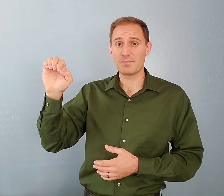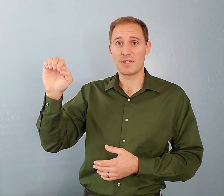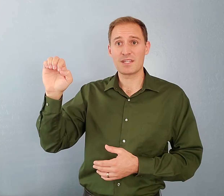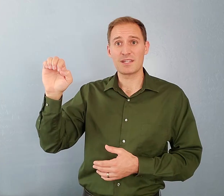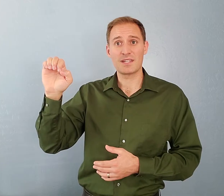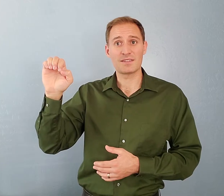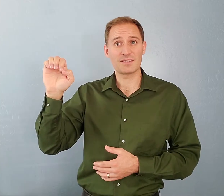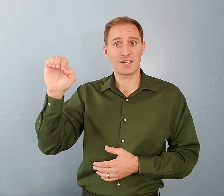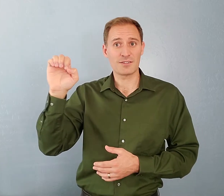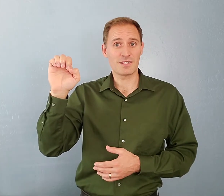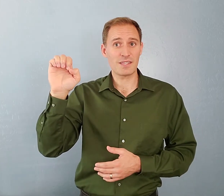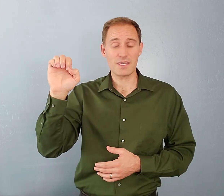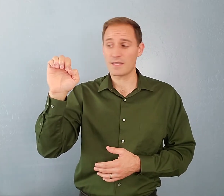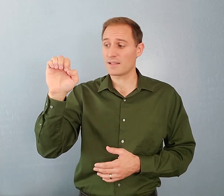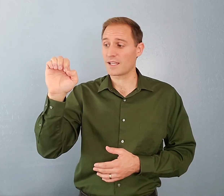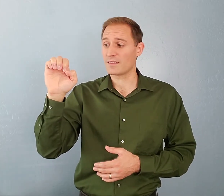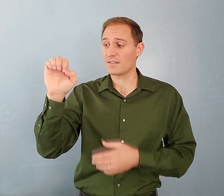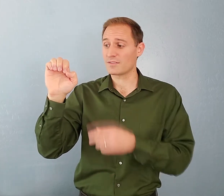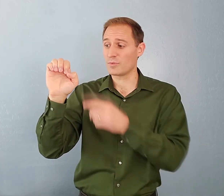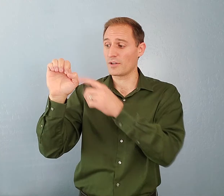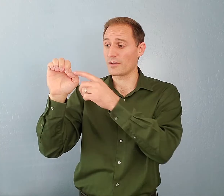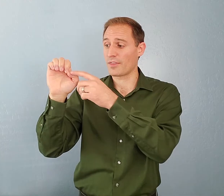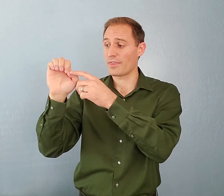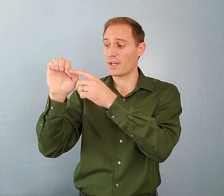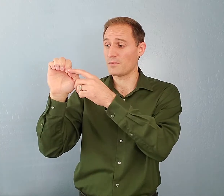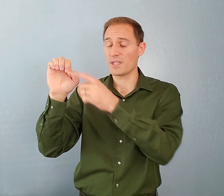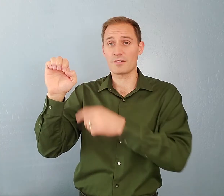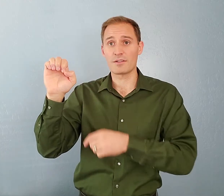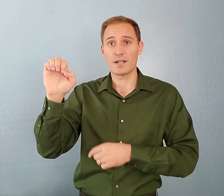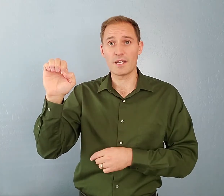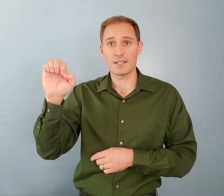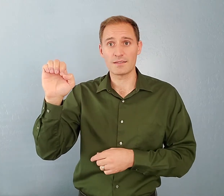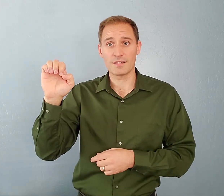many Canadians sign their E like this, to wear their thumb and their the